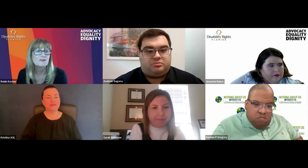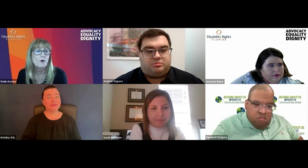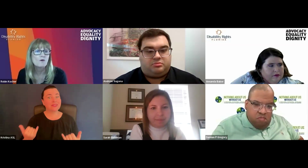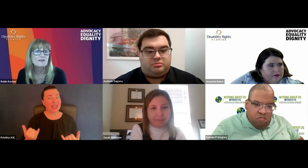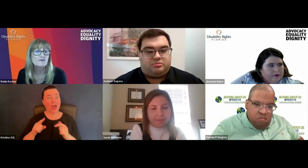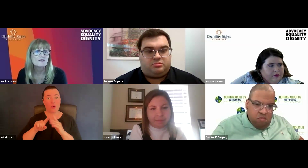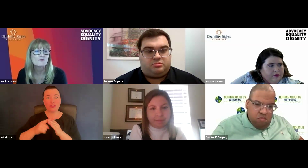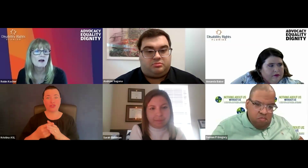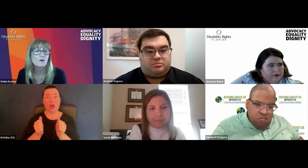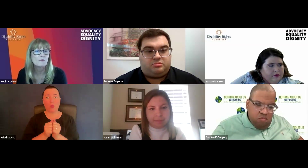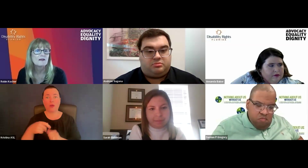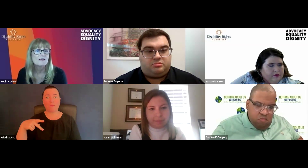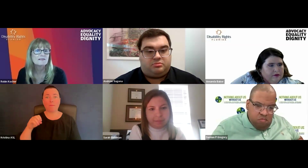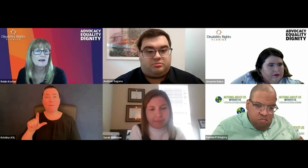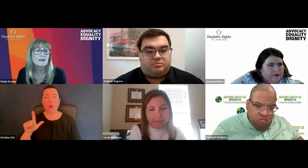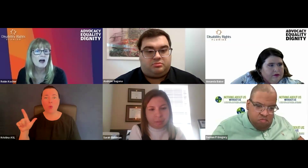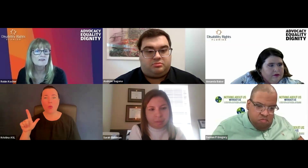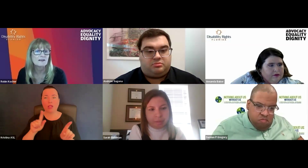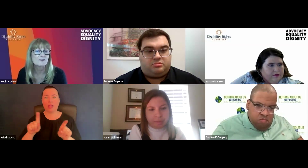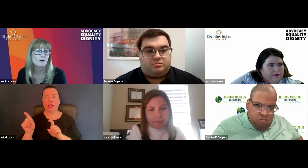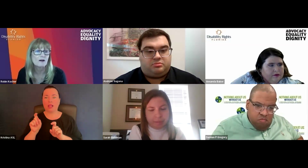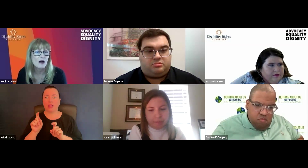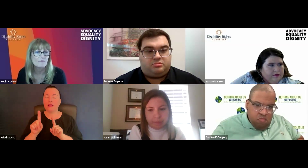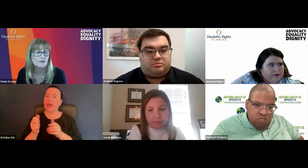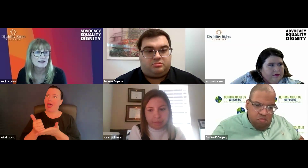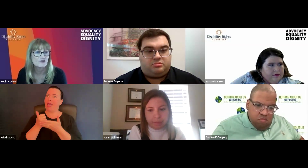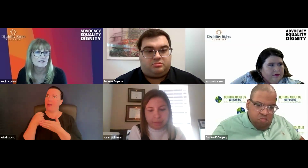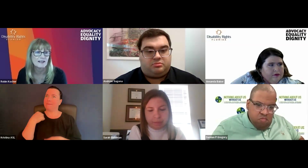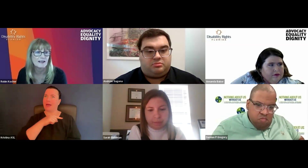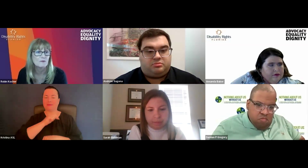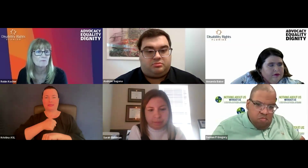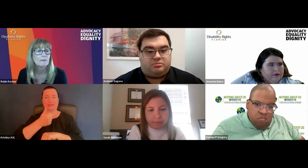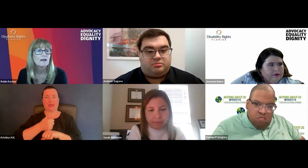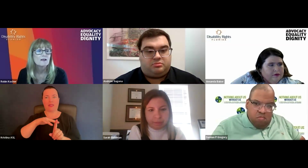These poll questions will help set context for our conversation today.